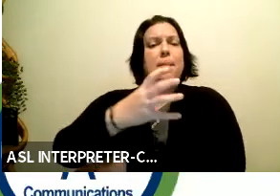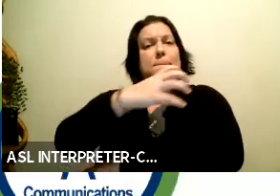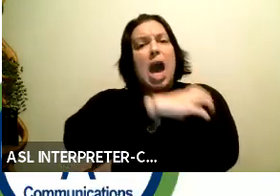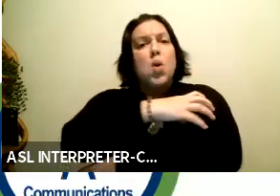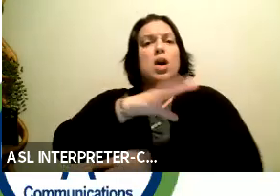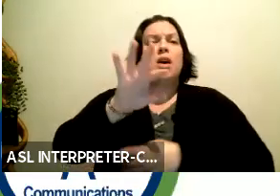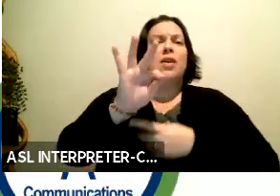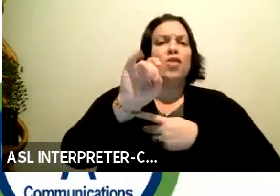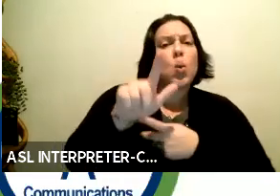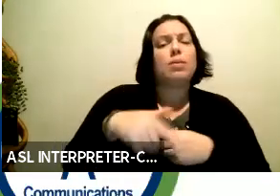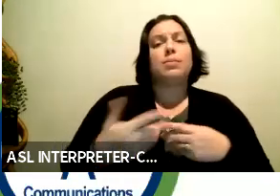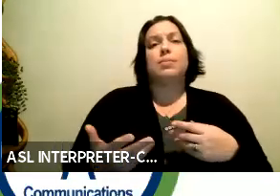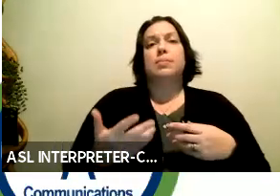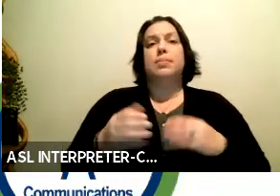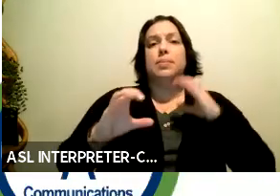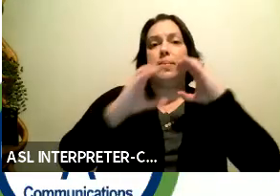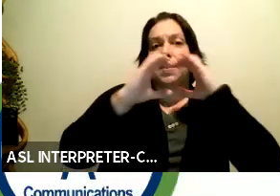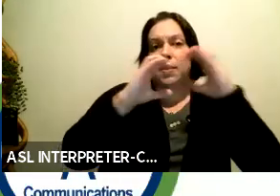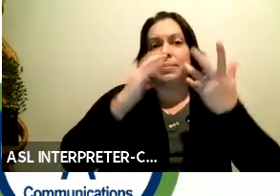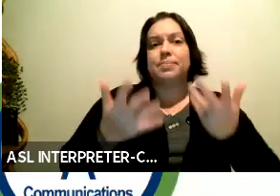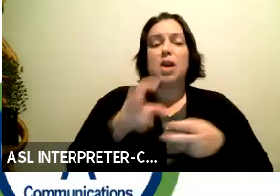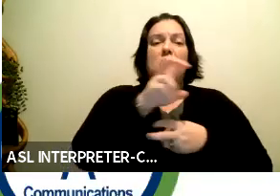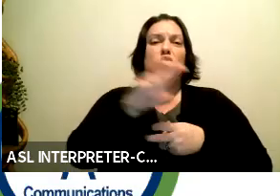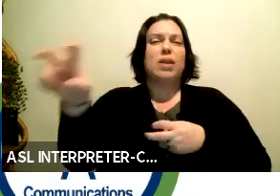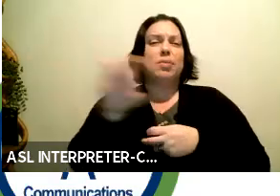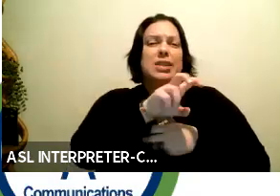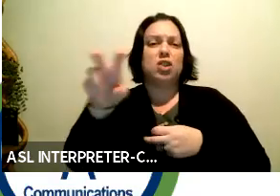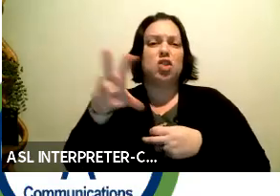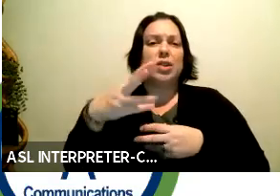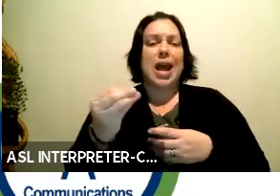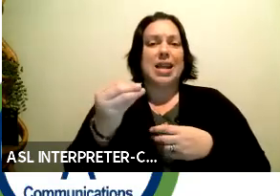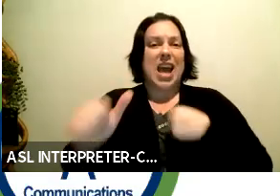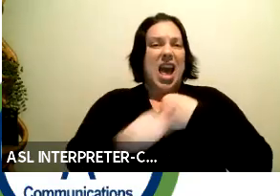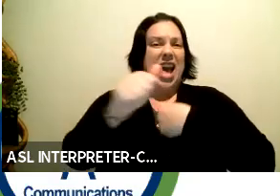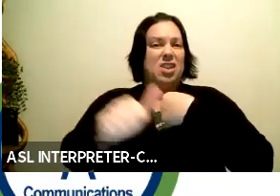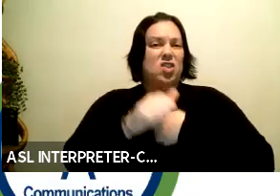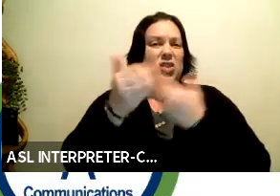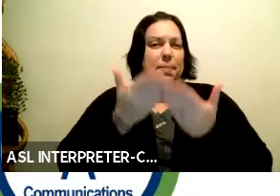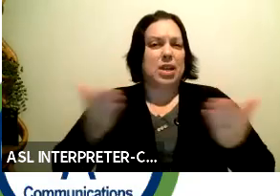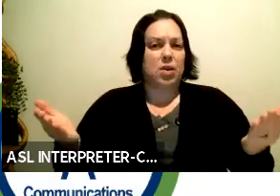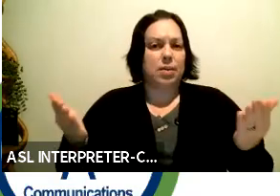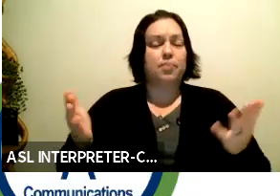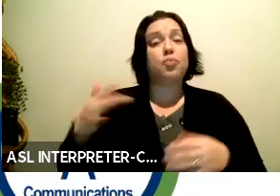communications, transportation, and hazardous materials. We are funded by Homeland Security